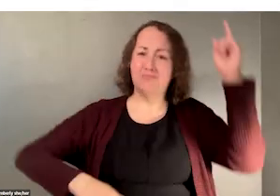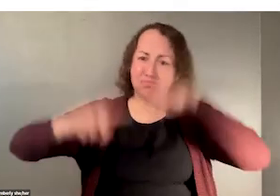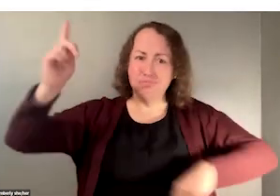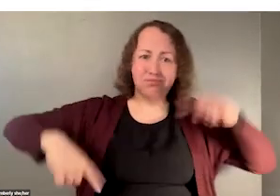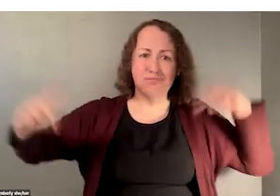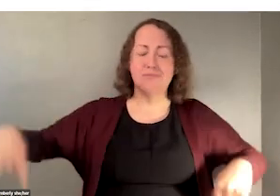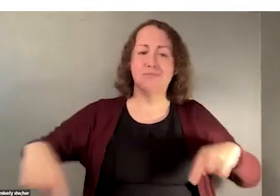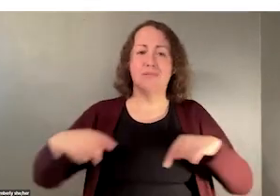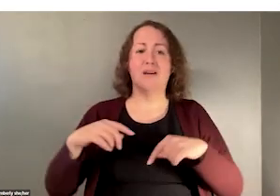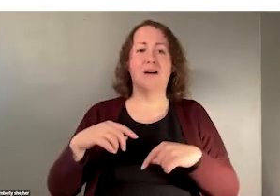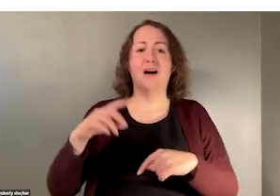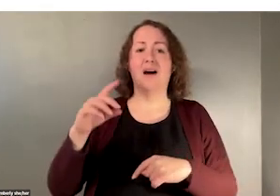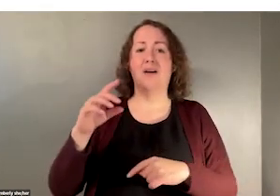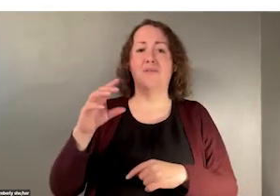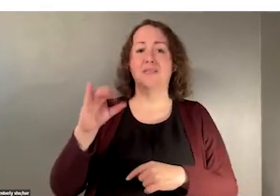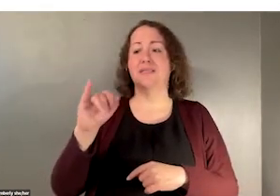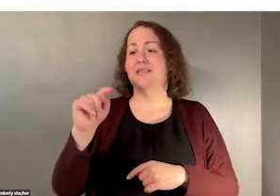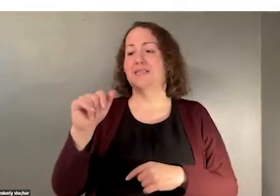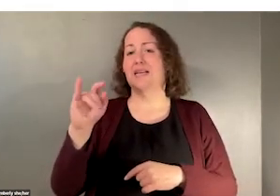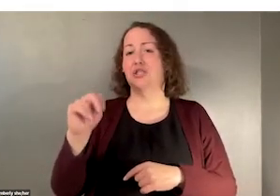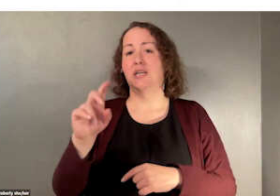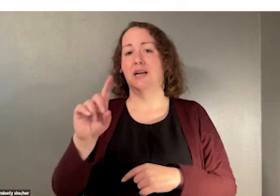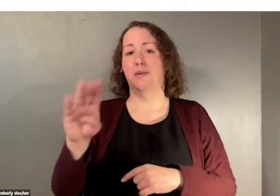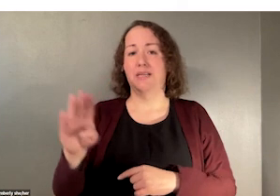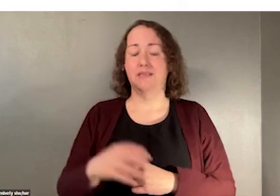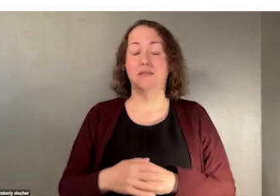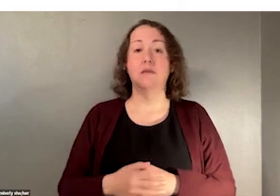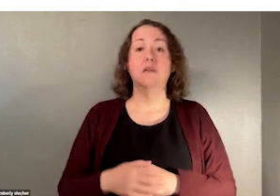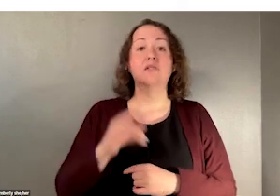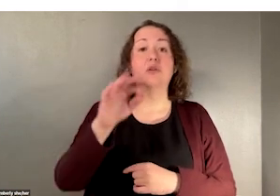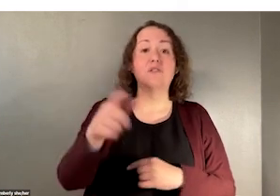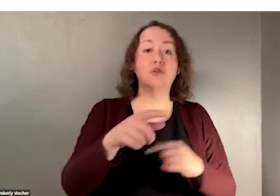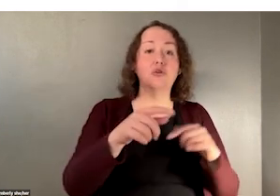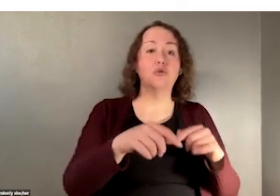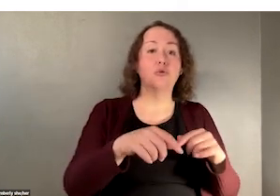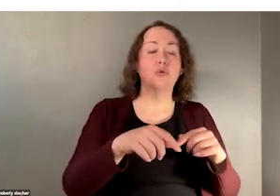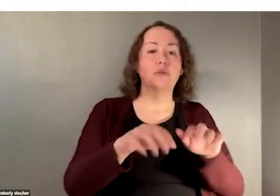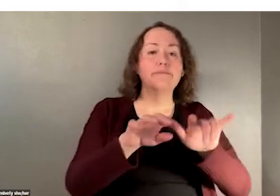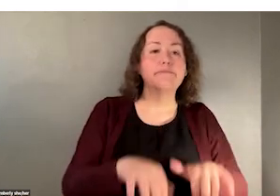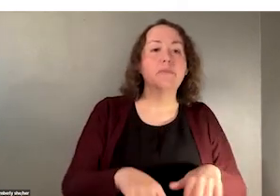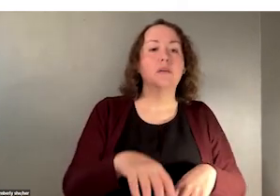So if you publish in a physical science, or social science-type journals,